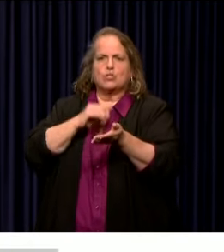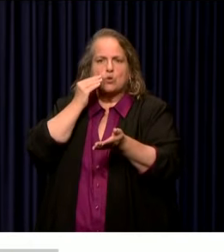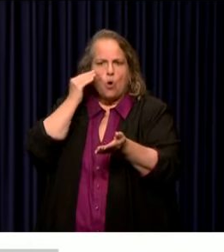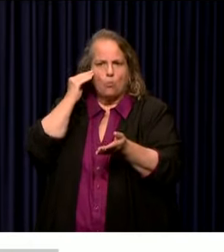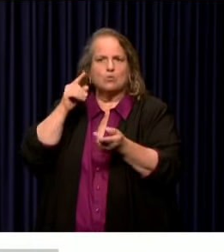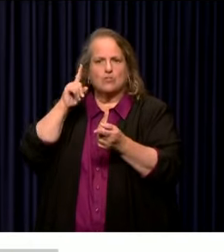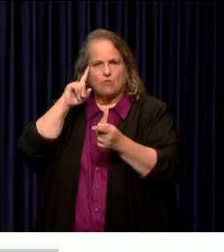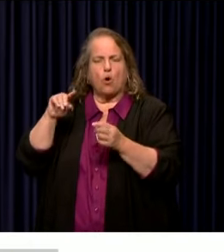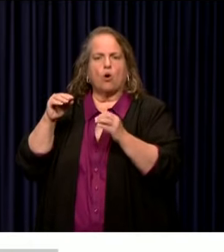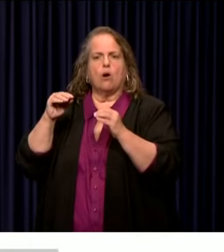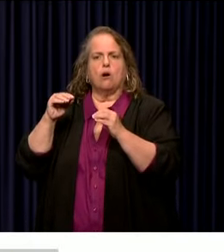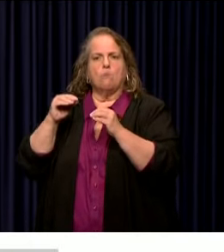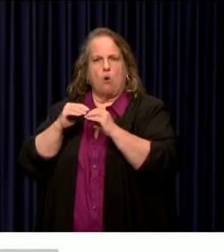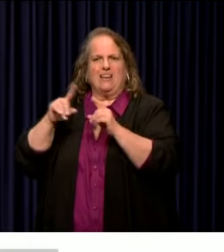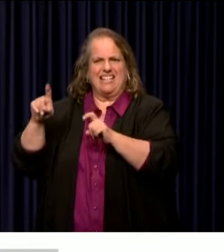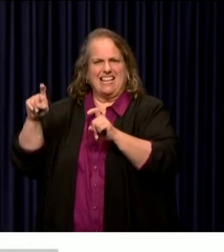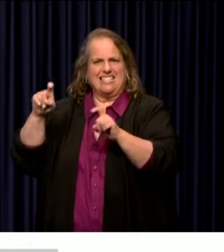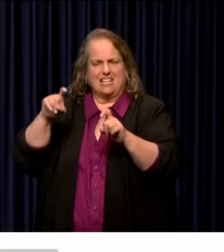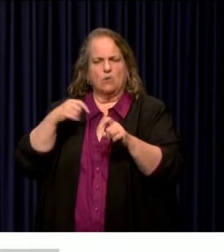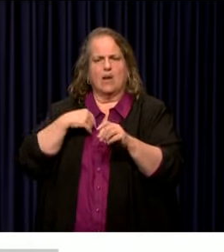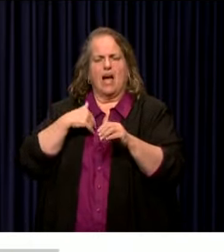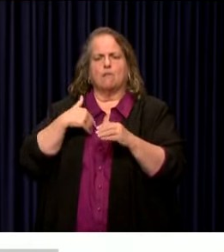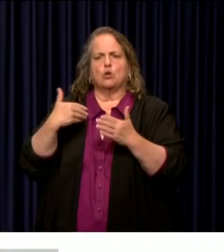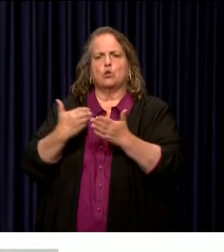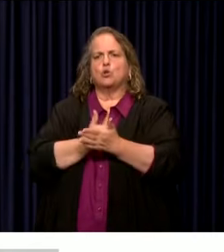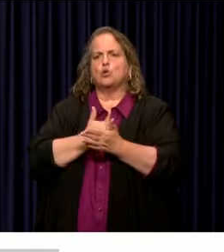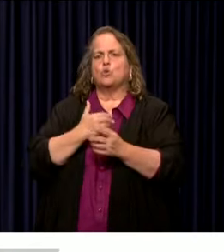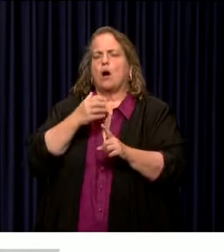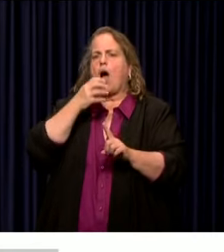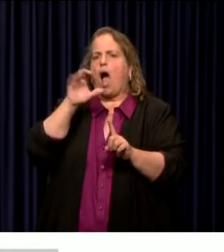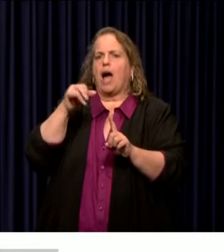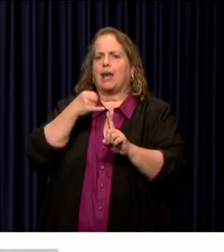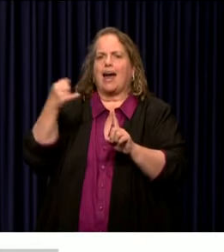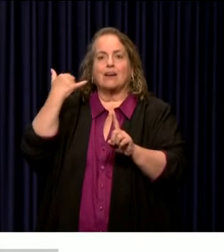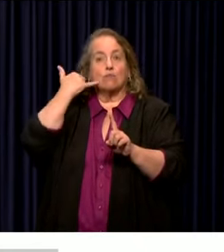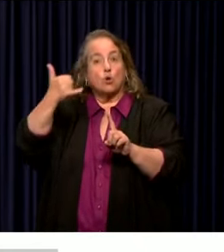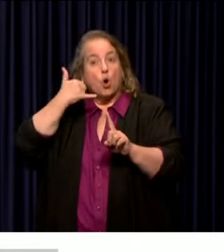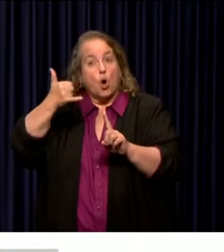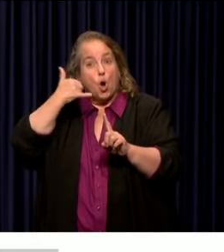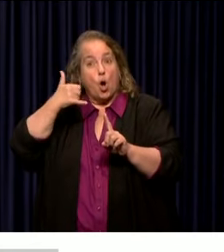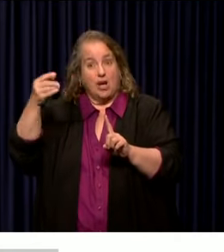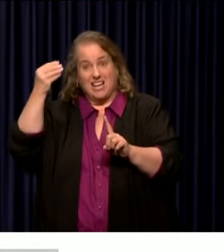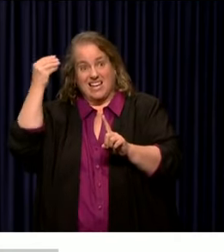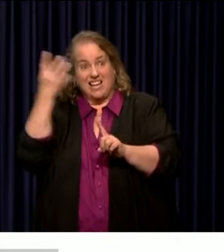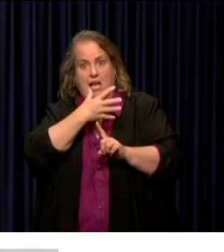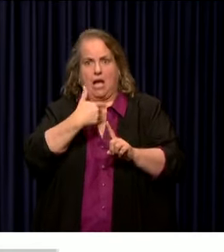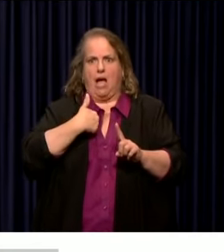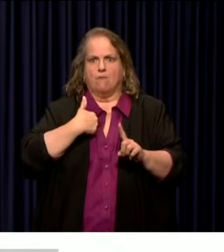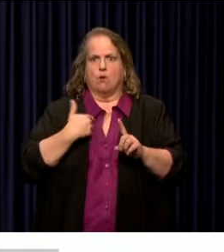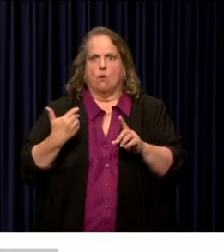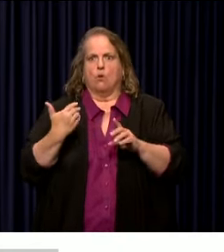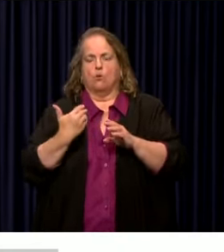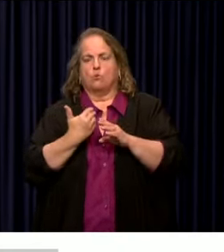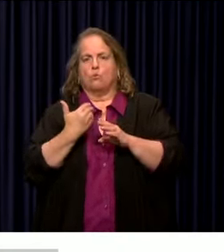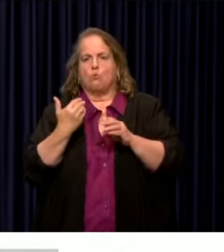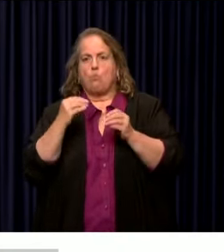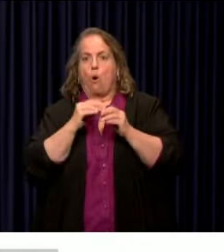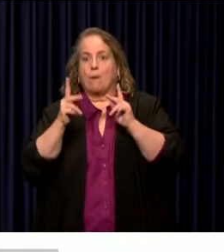SAFE TO DO SOMETHING, WE CAN IMMEDIATELY START DOING IT, AND LET ME SAY I BELIEVE OUR BUSINESSES OUT THERE, THEY ARE